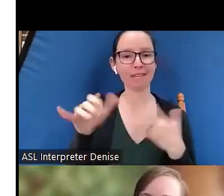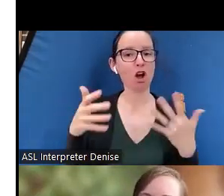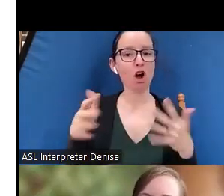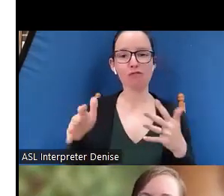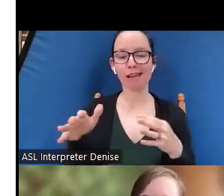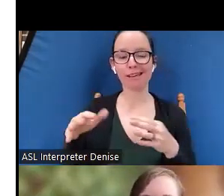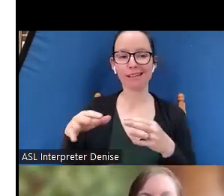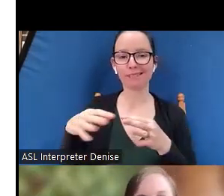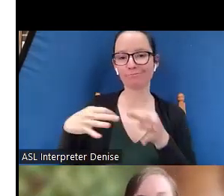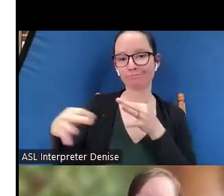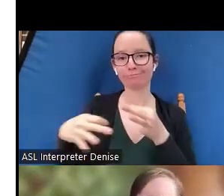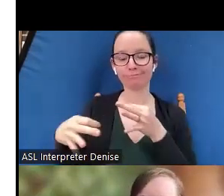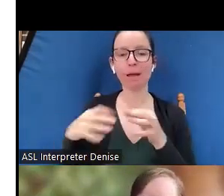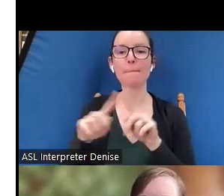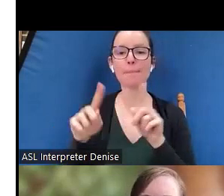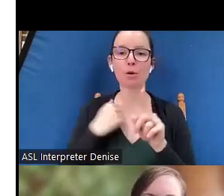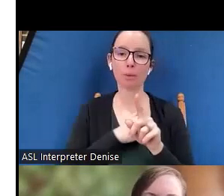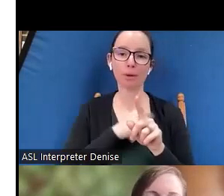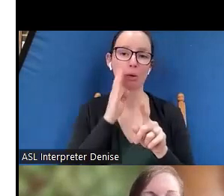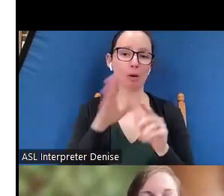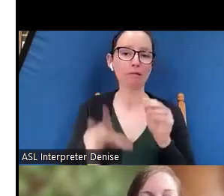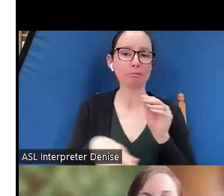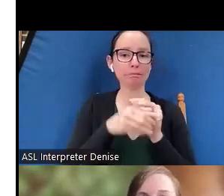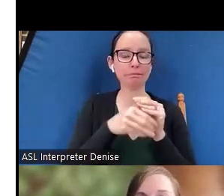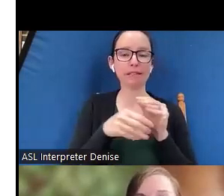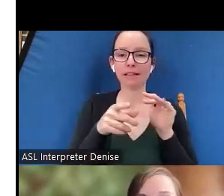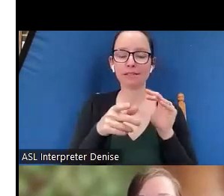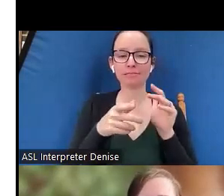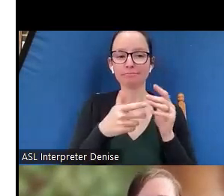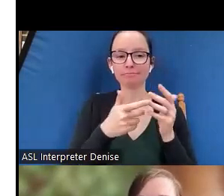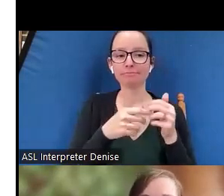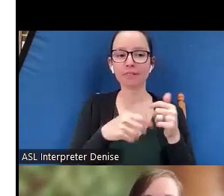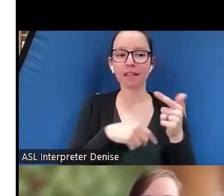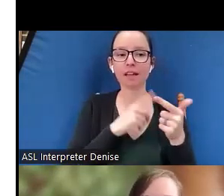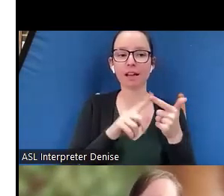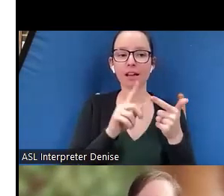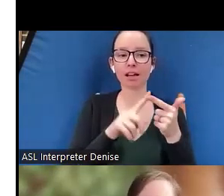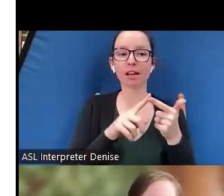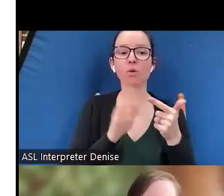a few more of the gaps on what those projects look like. Then we'll talk a little bit about our role in trying to